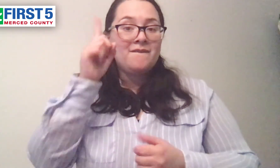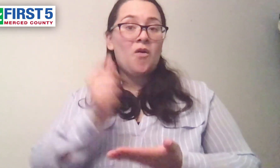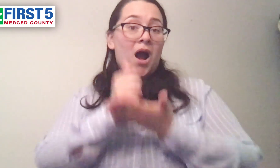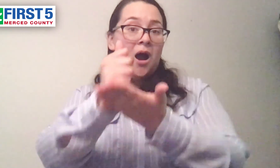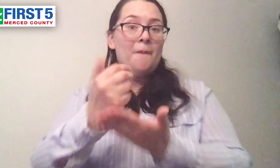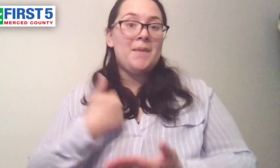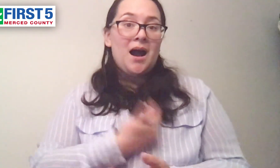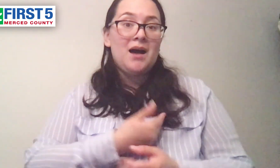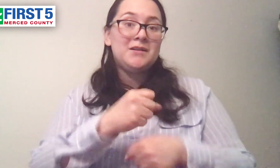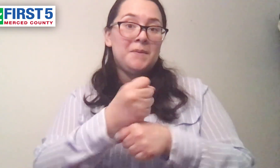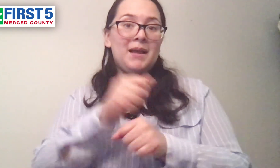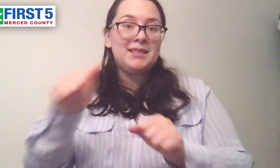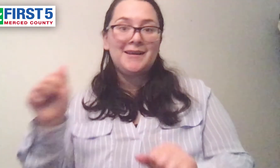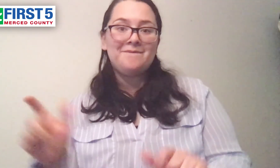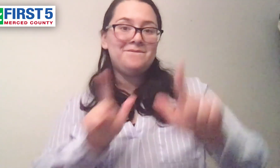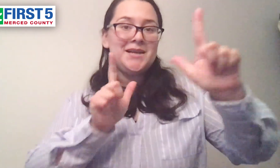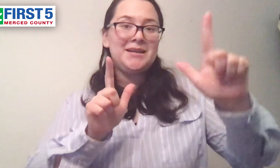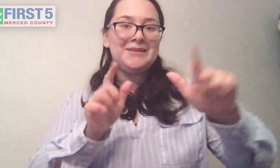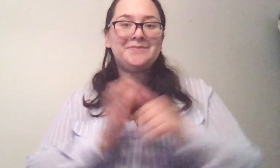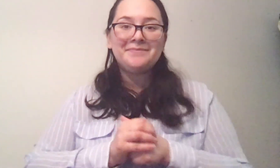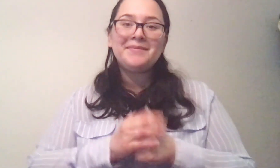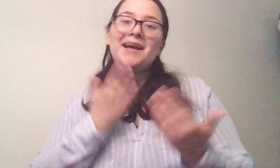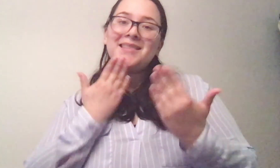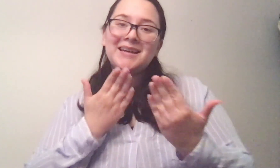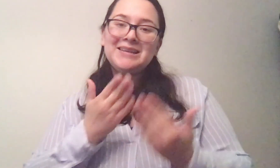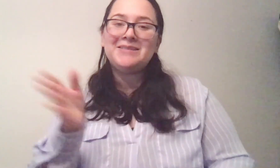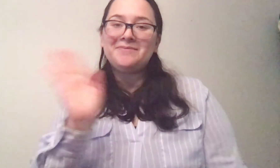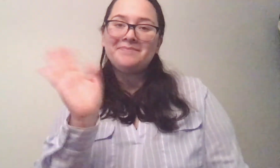for helping us make this vlog. Thank you! Bye!